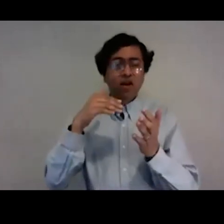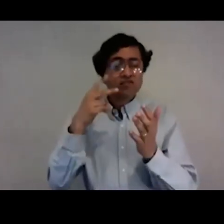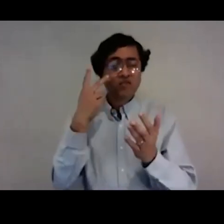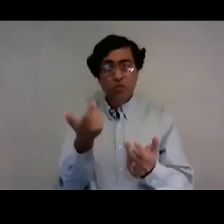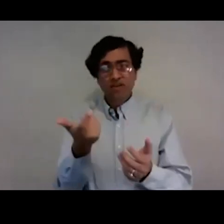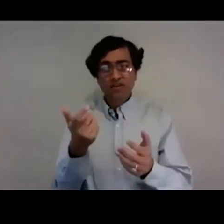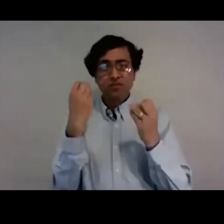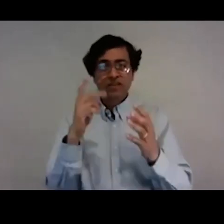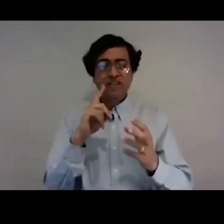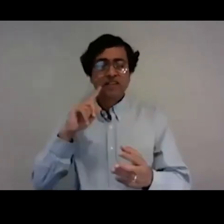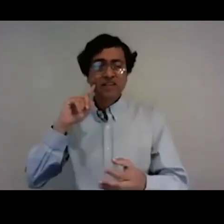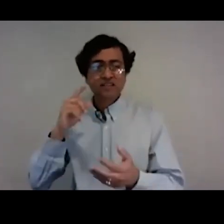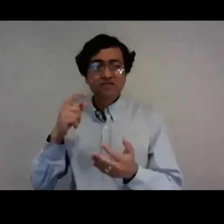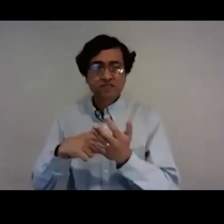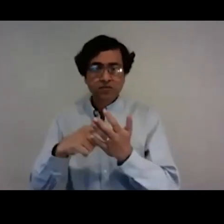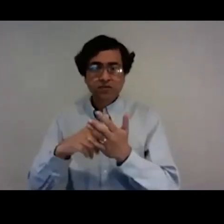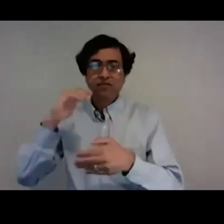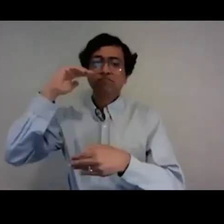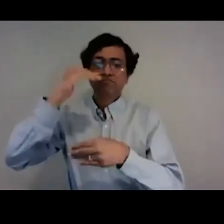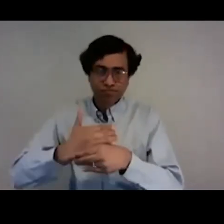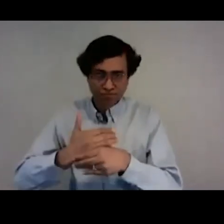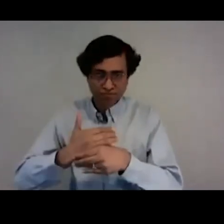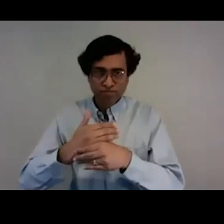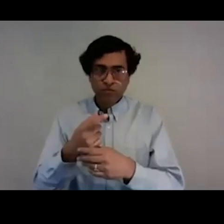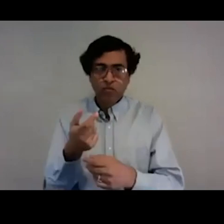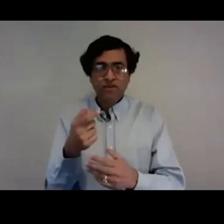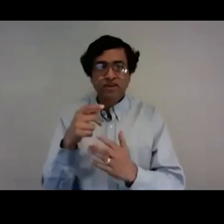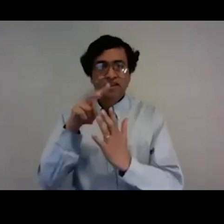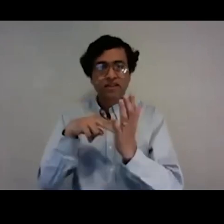It might be someone who might be a little bit on overload here.